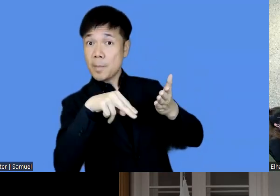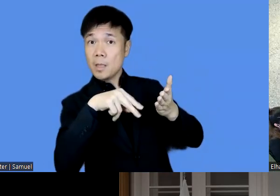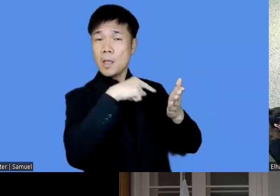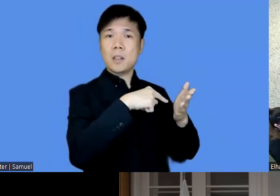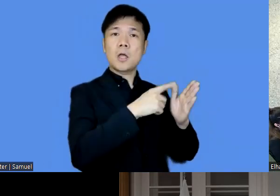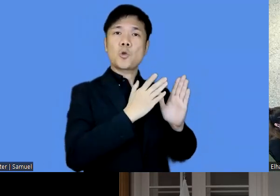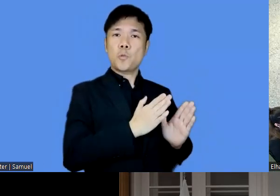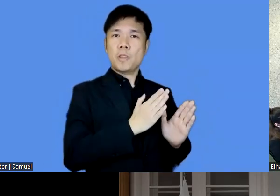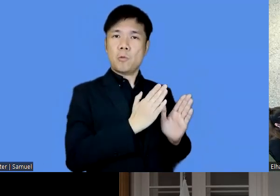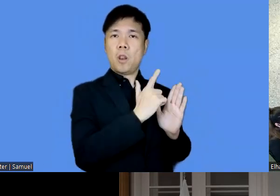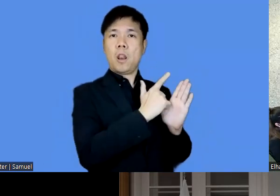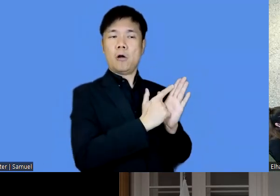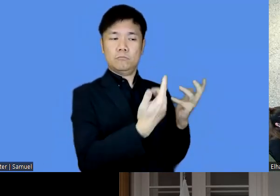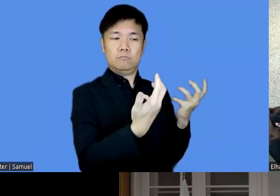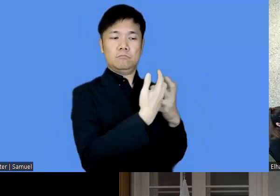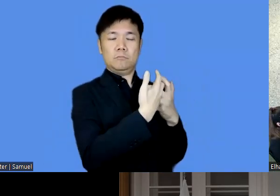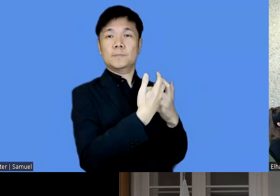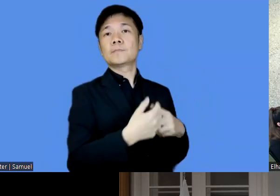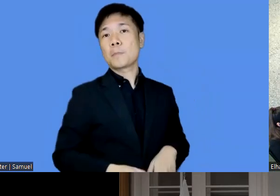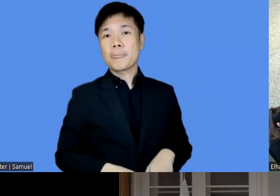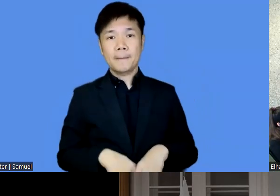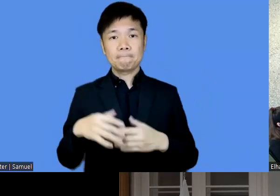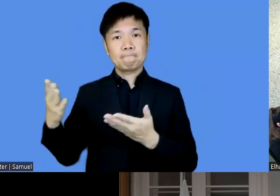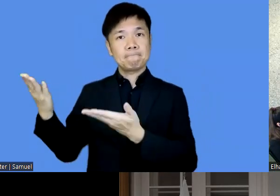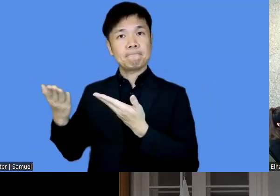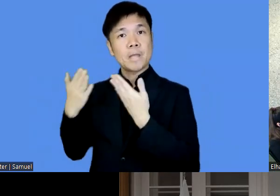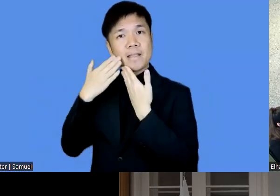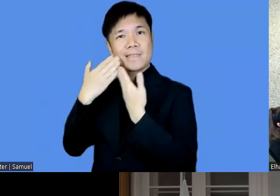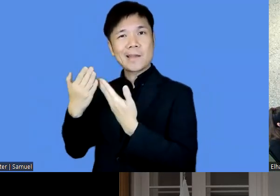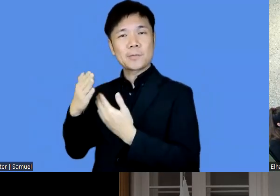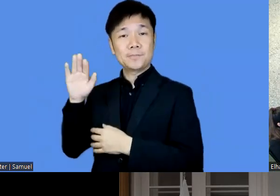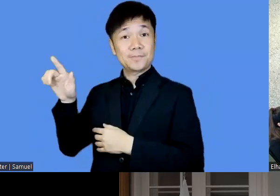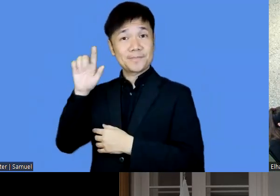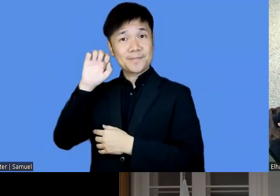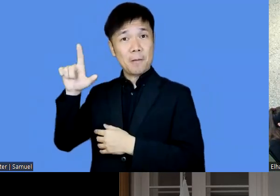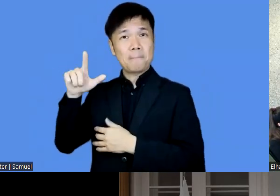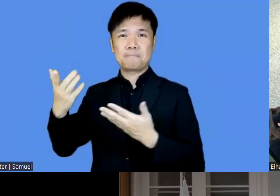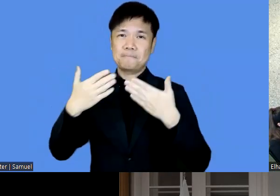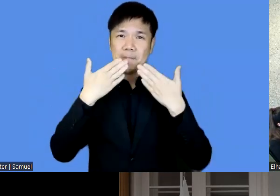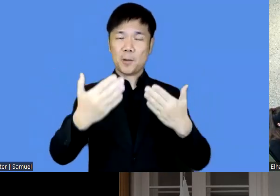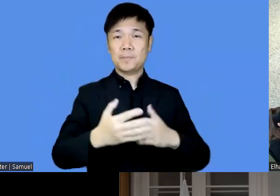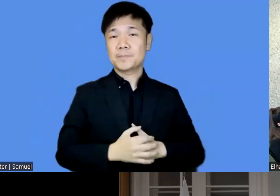Alexandre Breitegger: Thank you very much, Elham, and thanks so much to the International